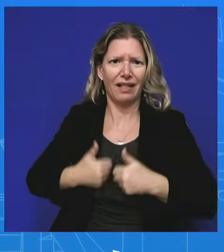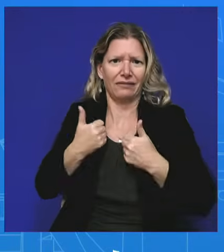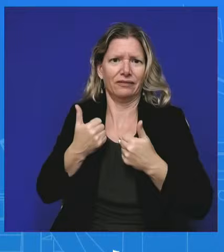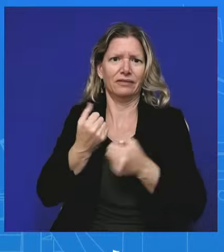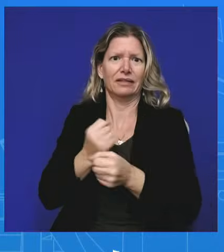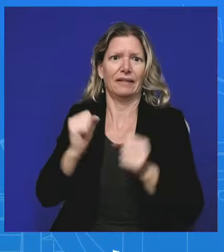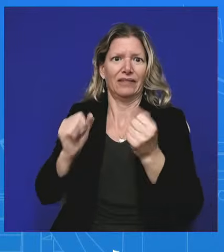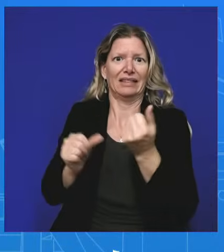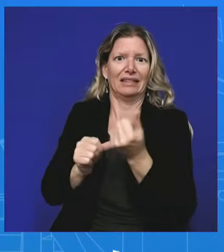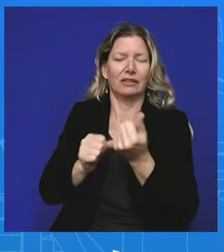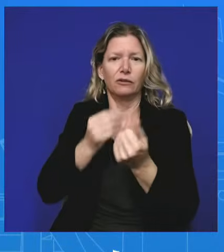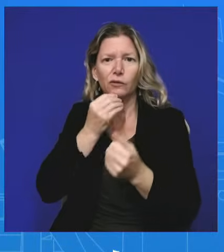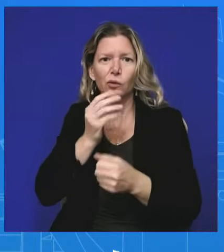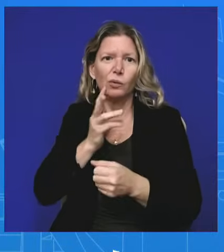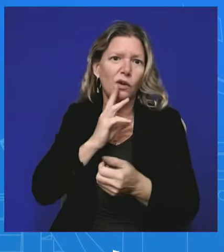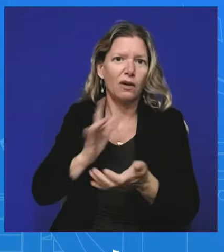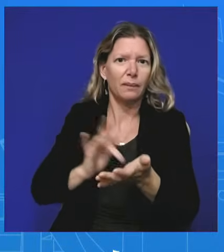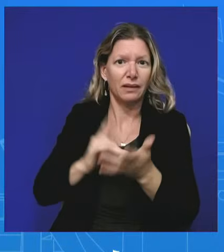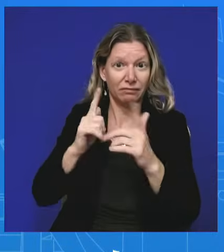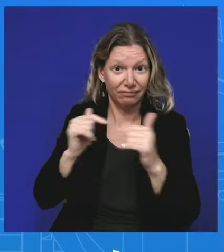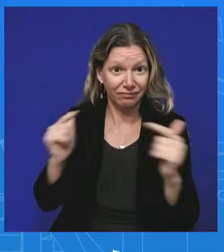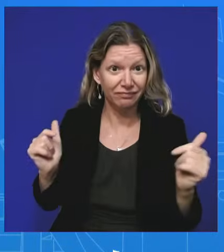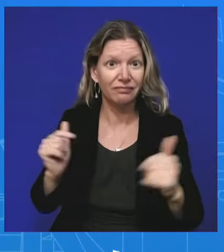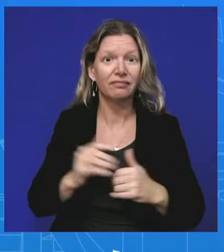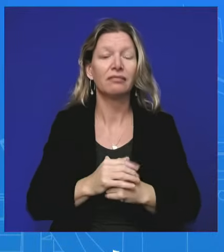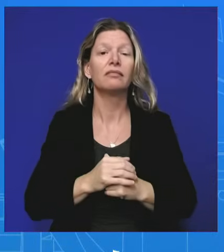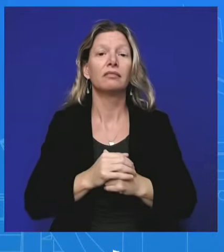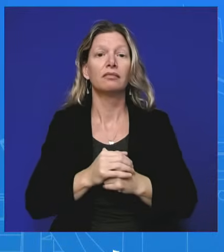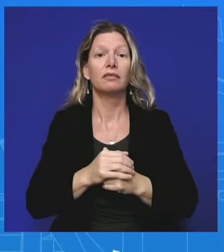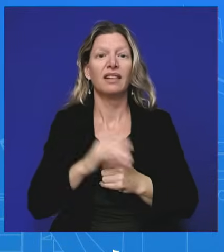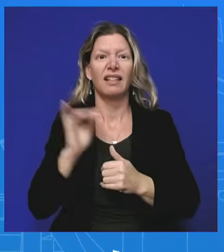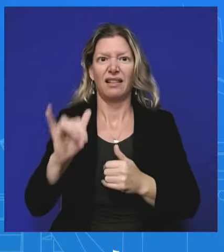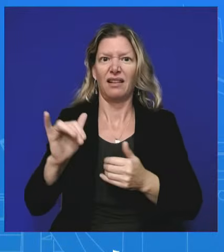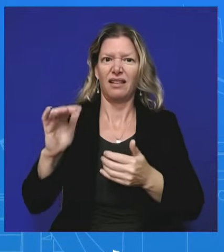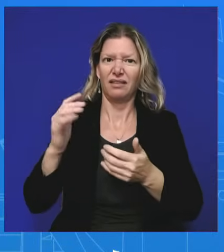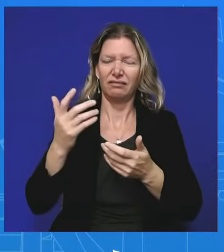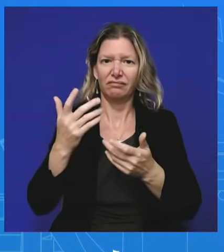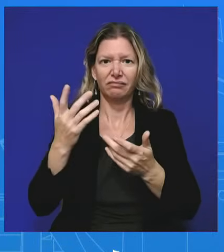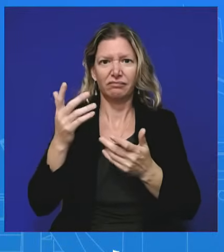to facilitate the distribution of this aid inside the -- inside the -- Gaza.